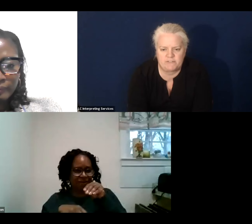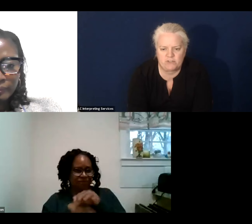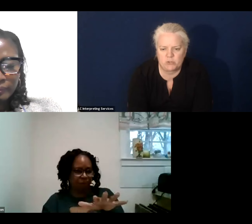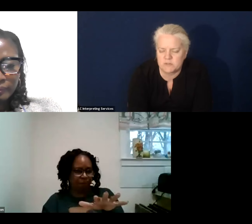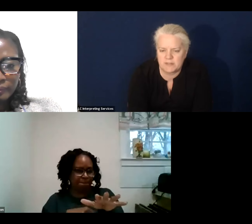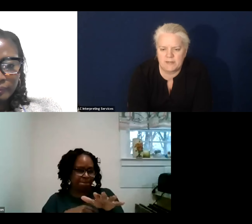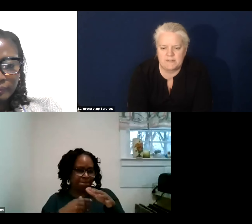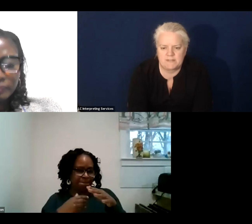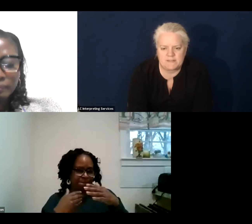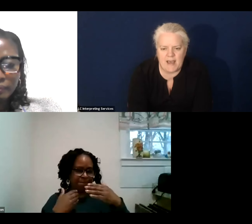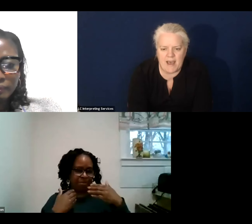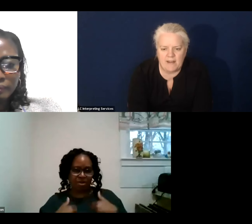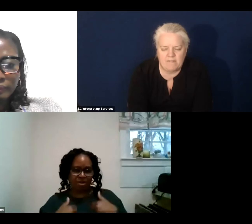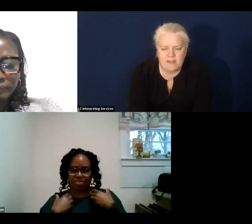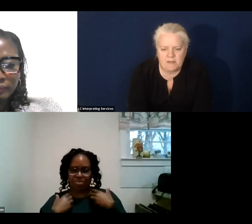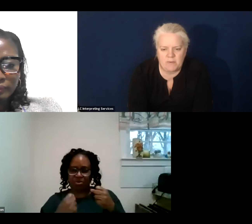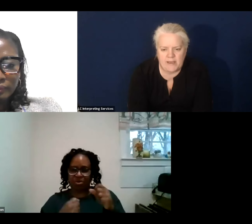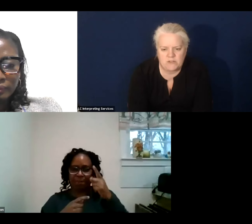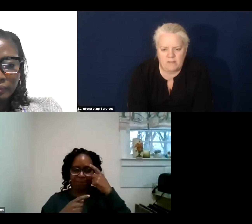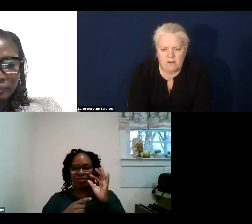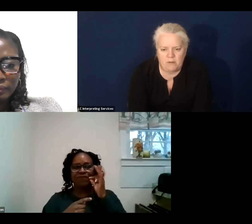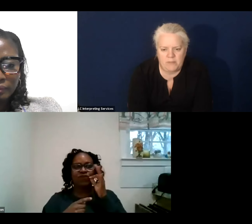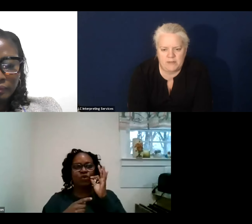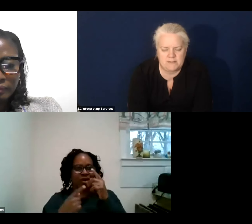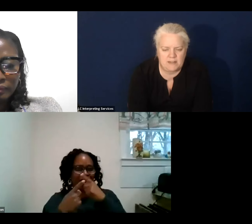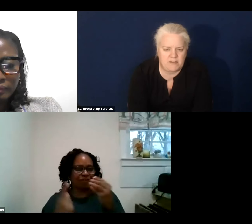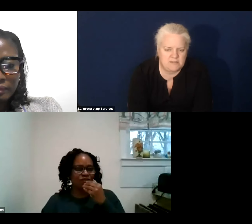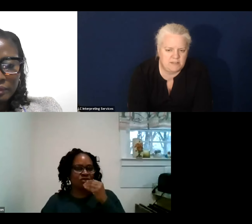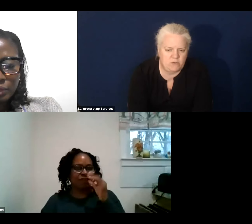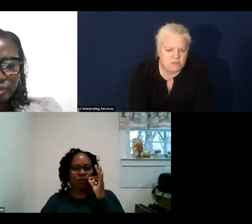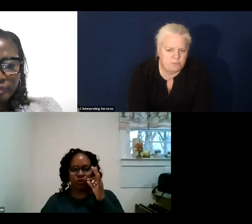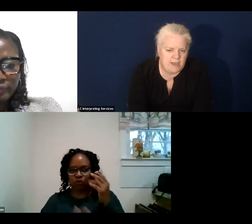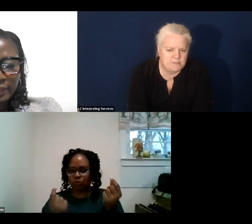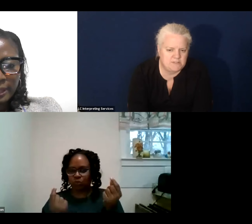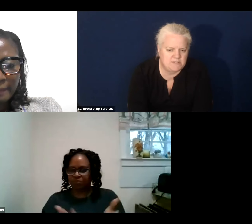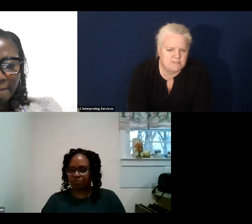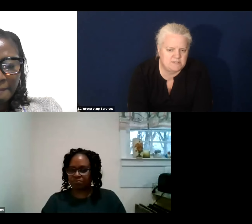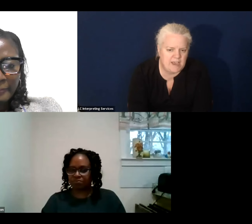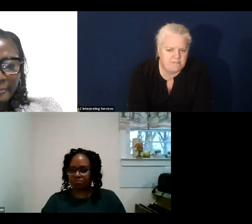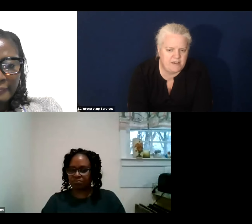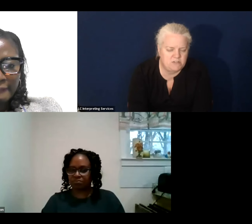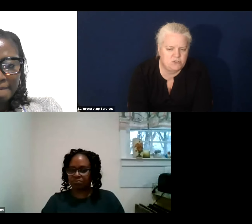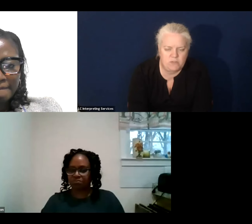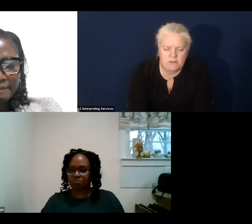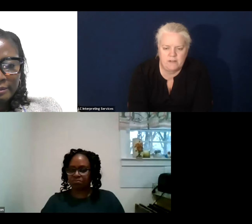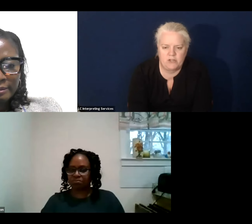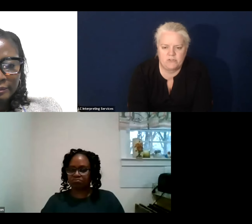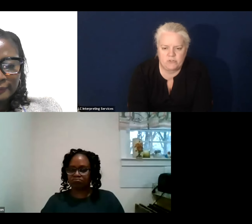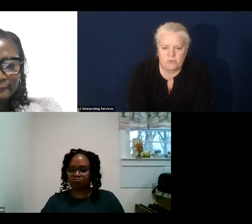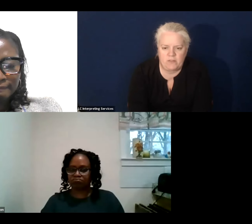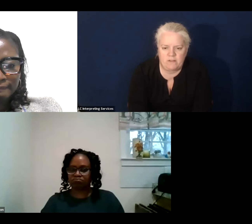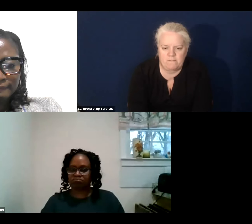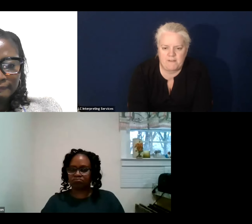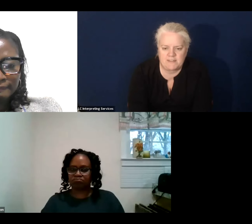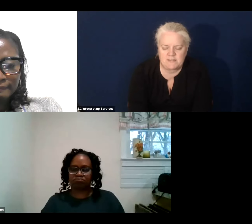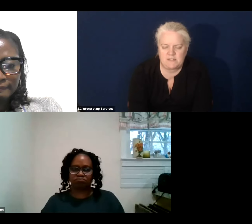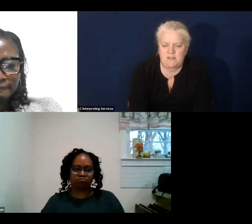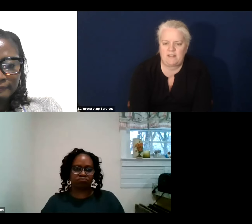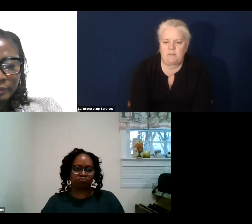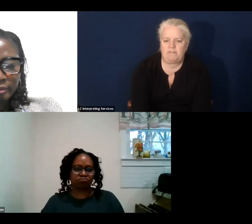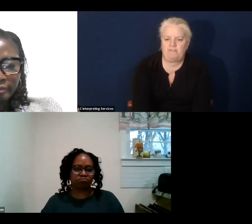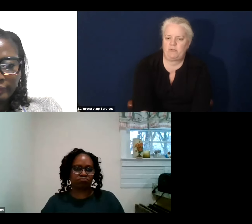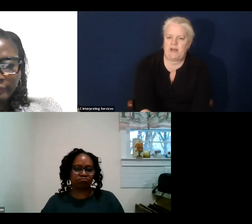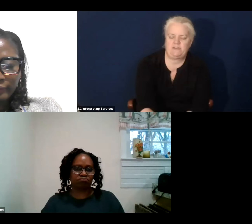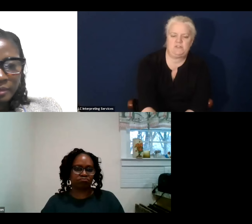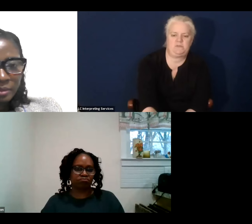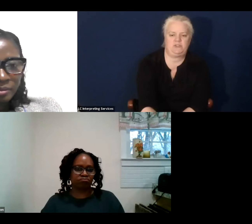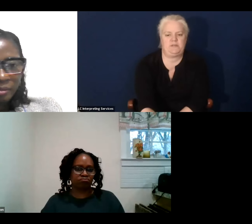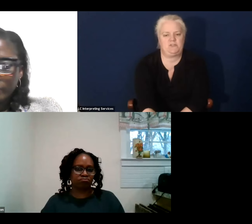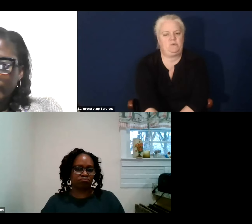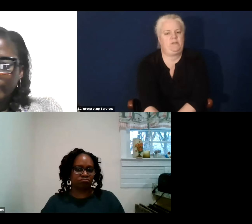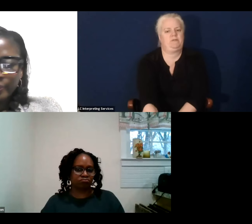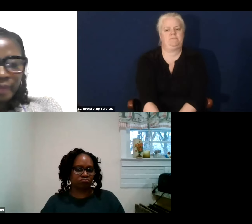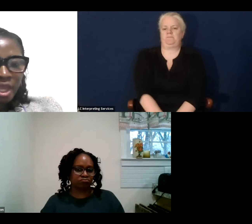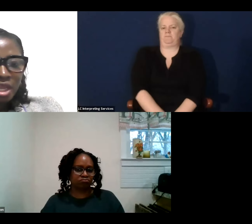with?